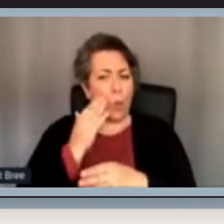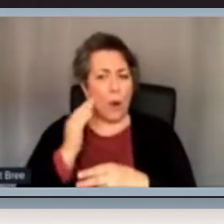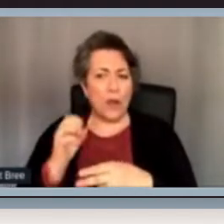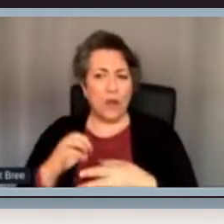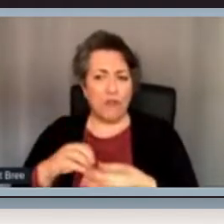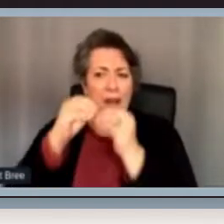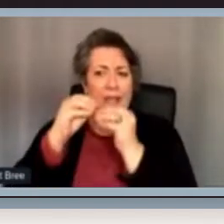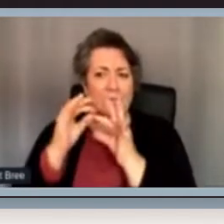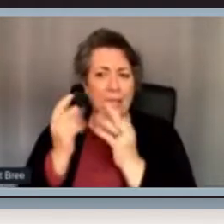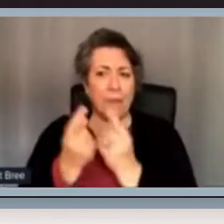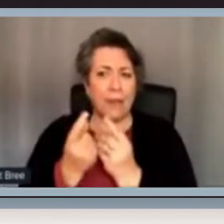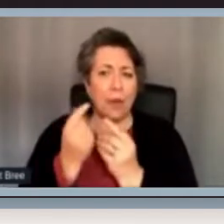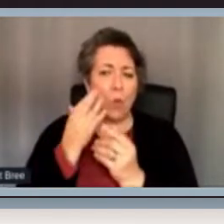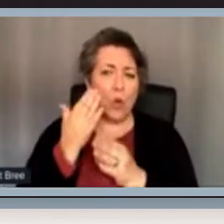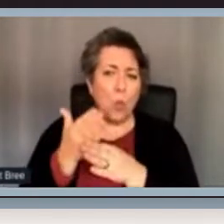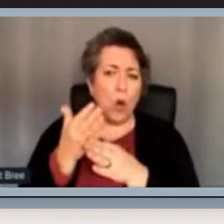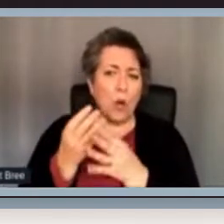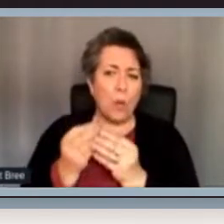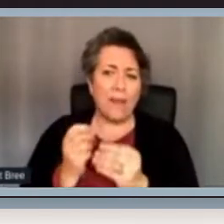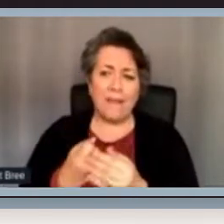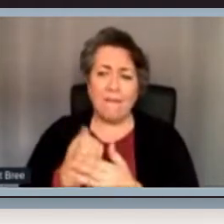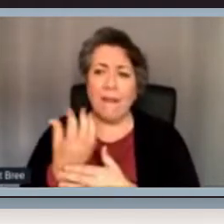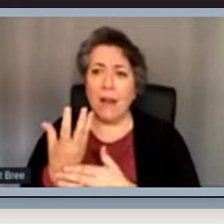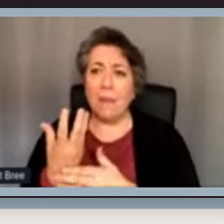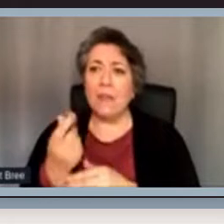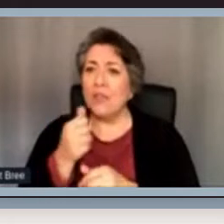If you are working with developers it can be useful to include accessibility within